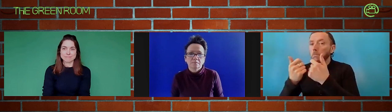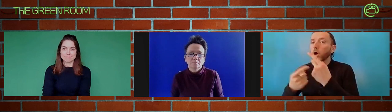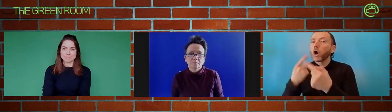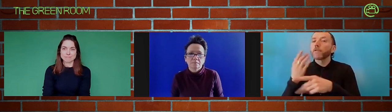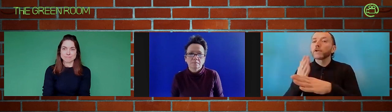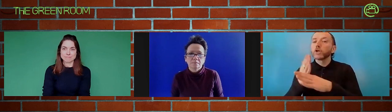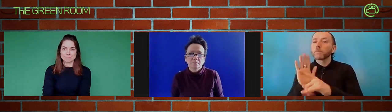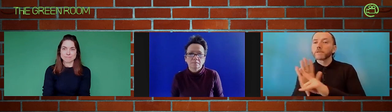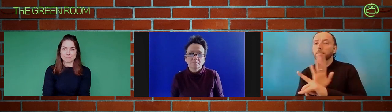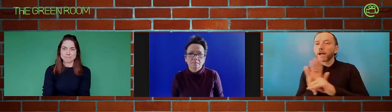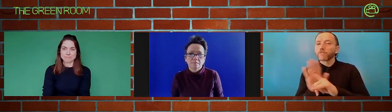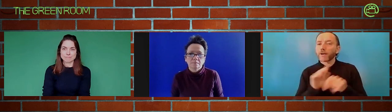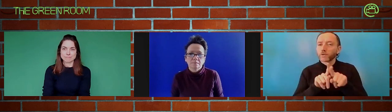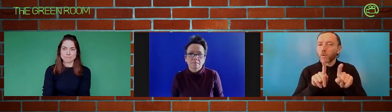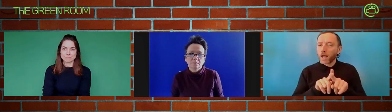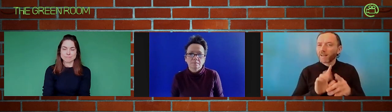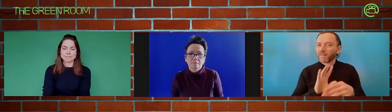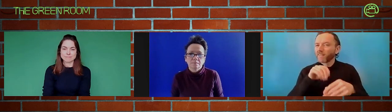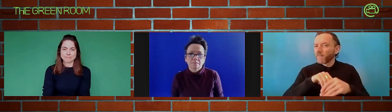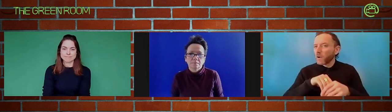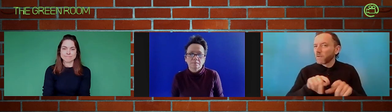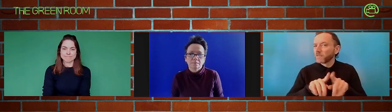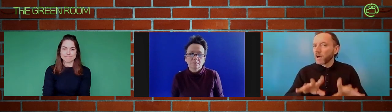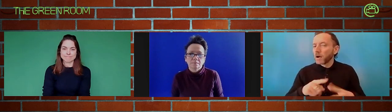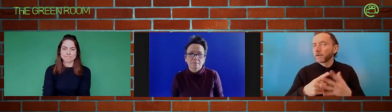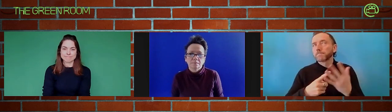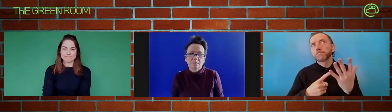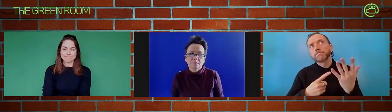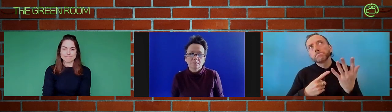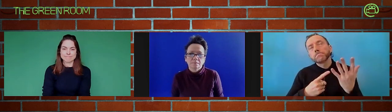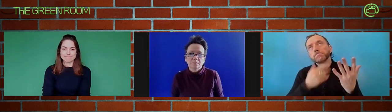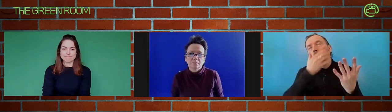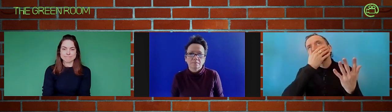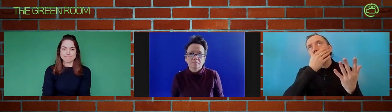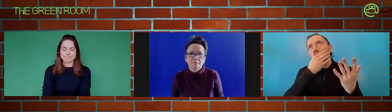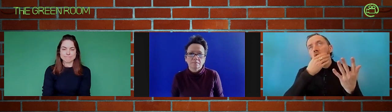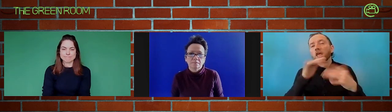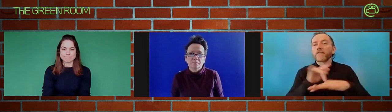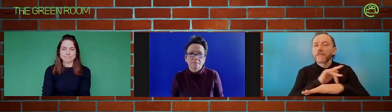you can be involved in theatre, in the performing arts,